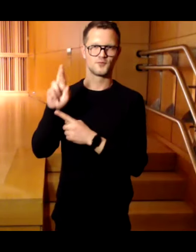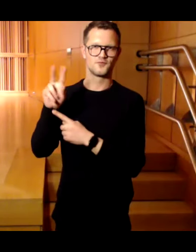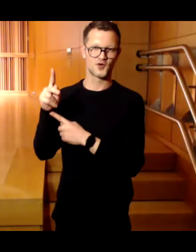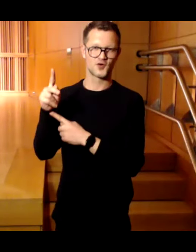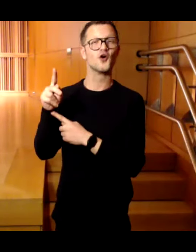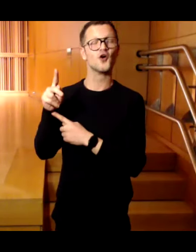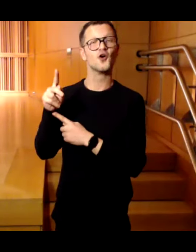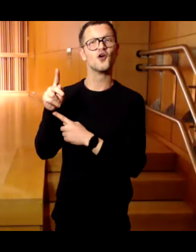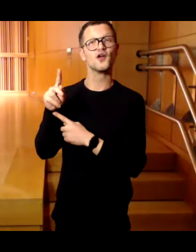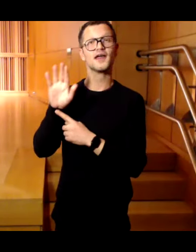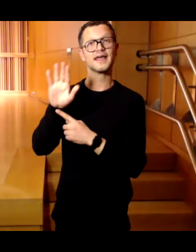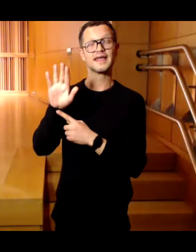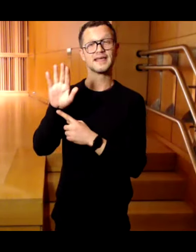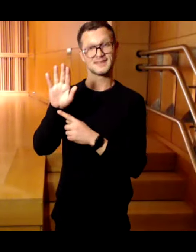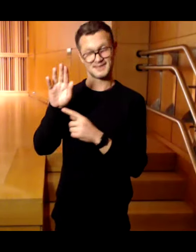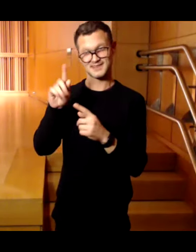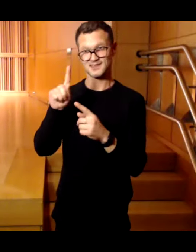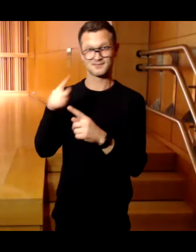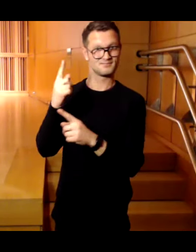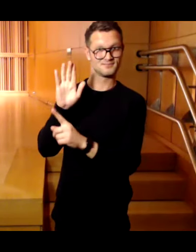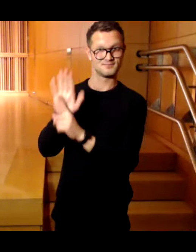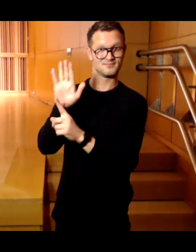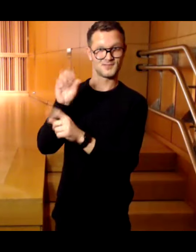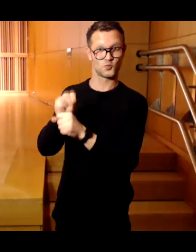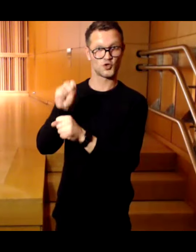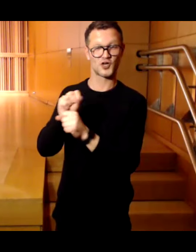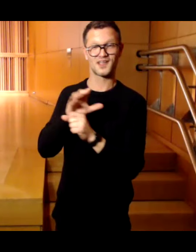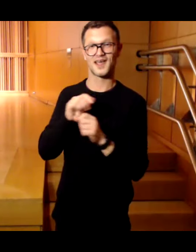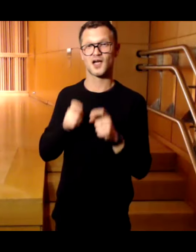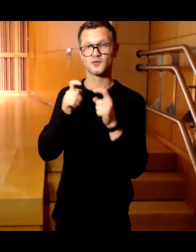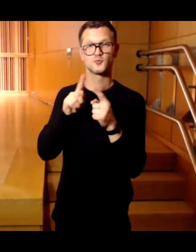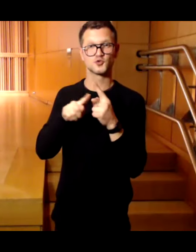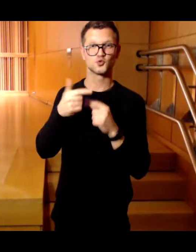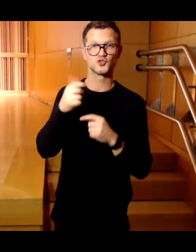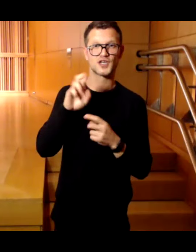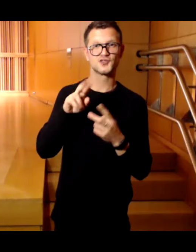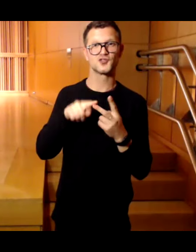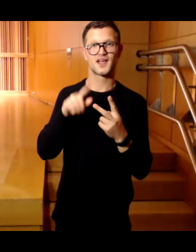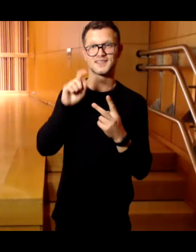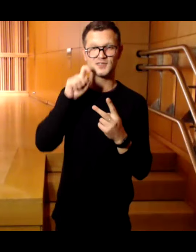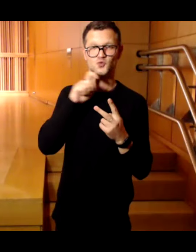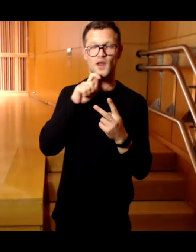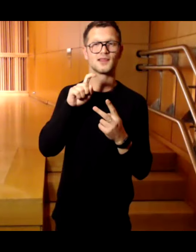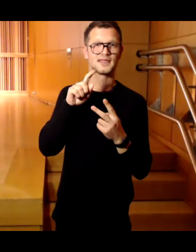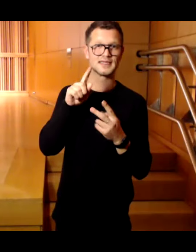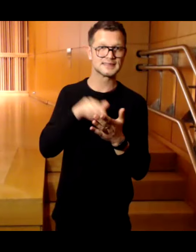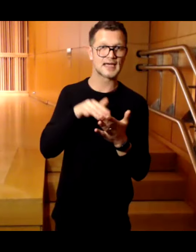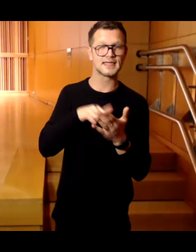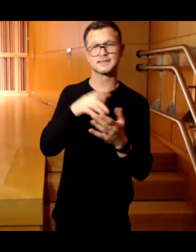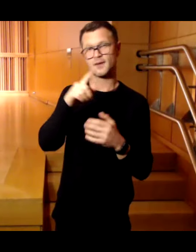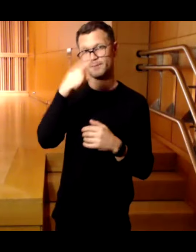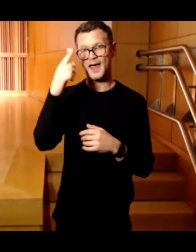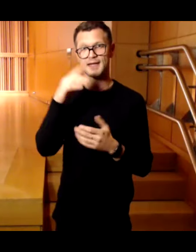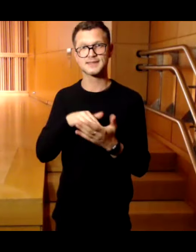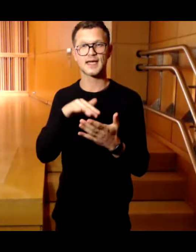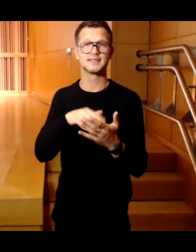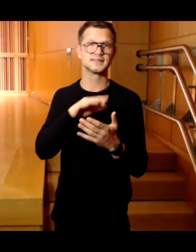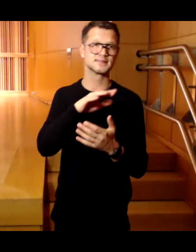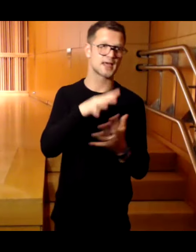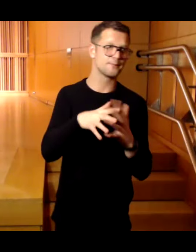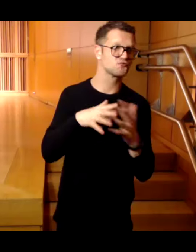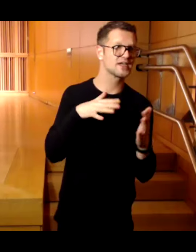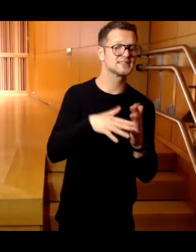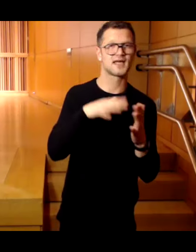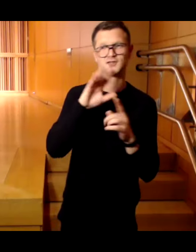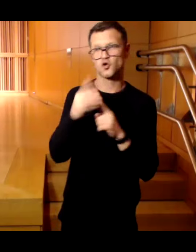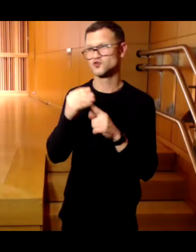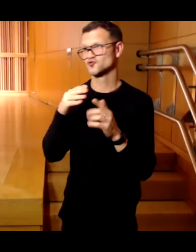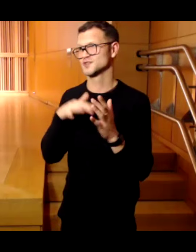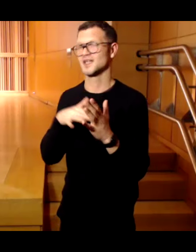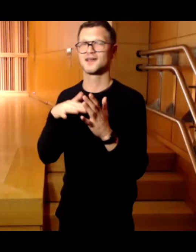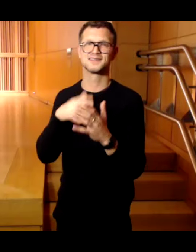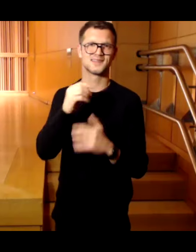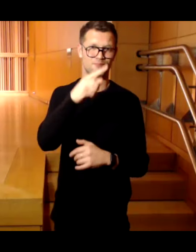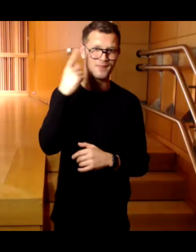Singular work and contribution to gender and sexuality studies, black studies, American studies, cultural studies, and black queer studies.